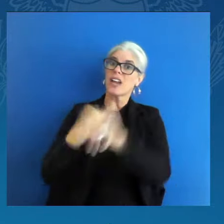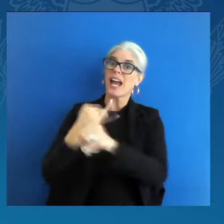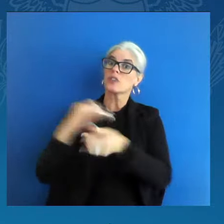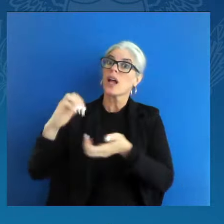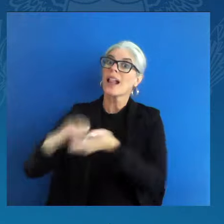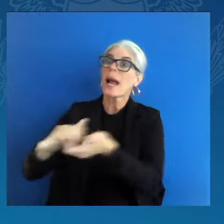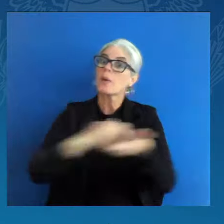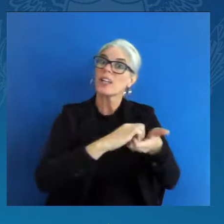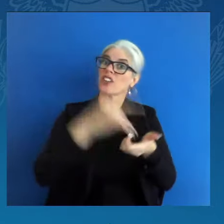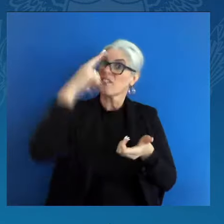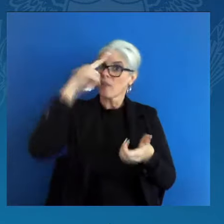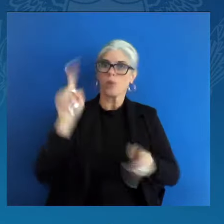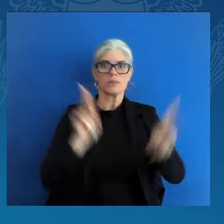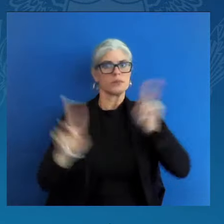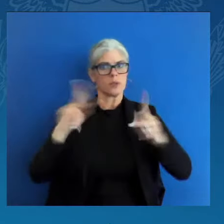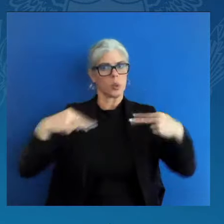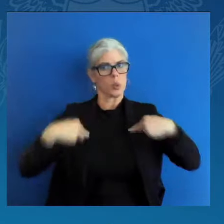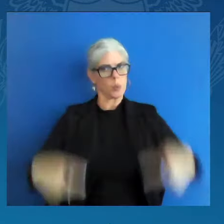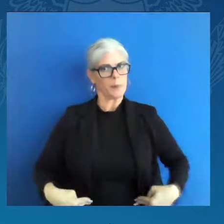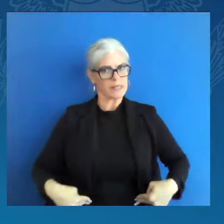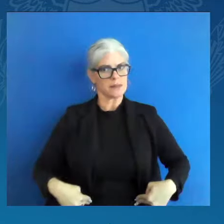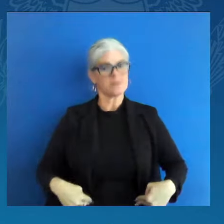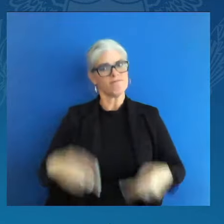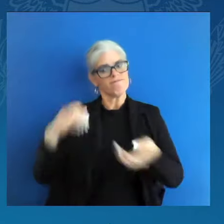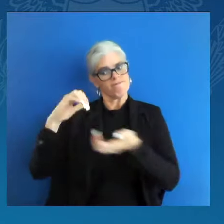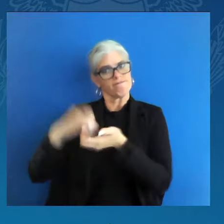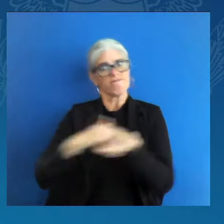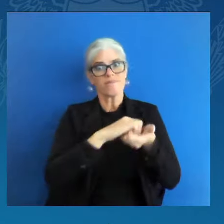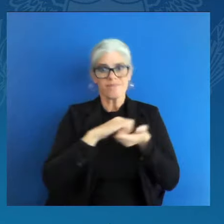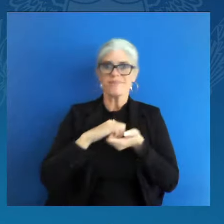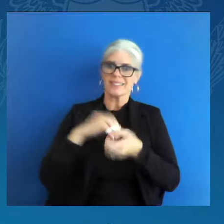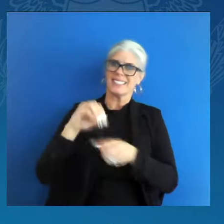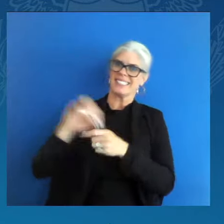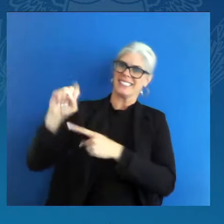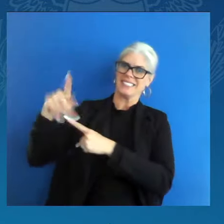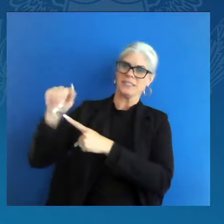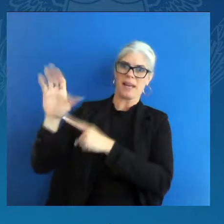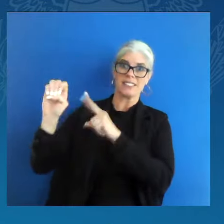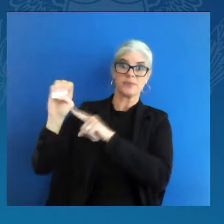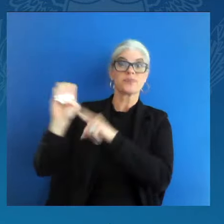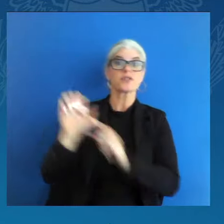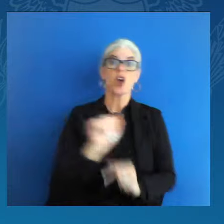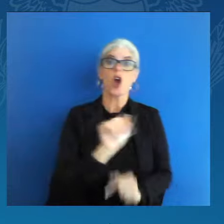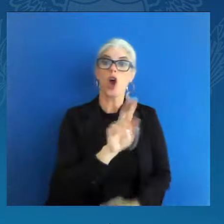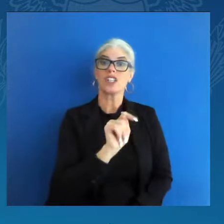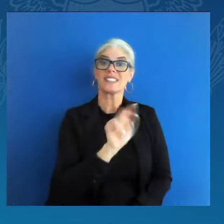exploration effort in generations. For the first time in more than half a century,